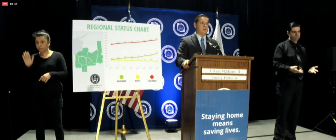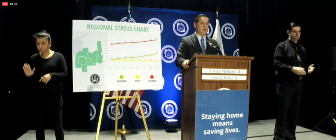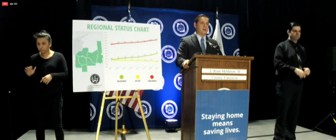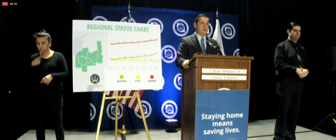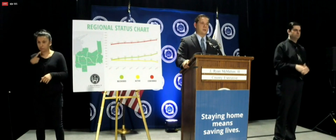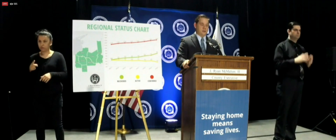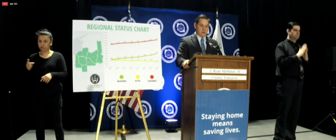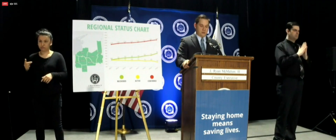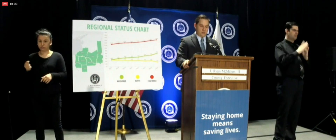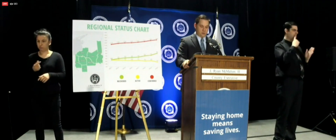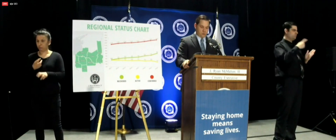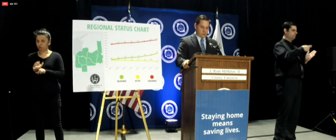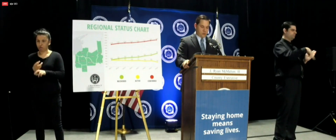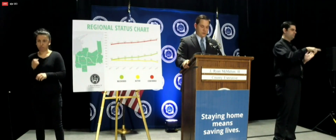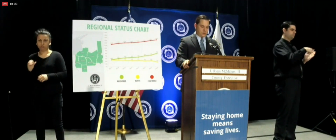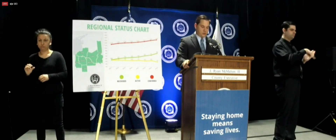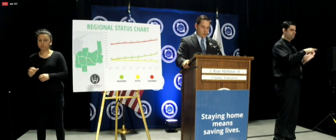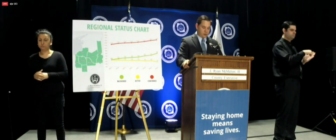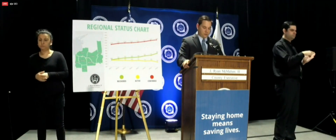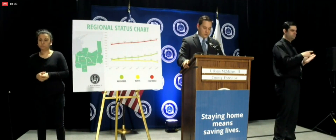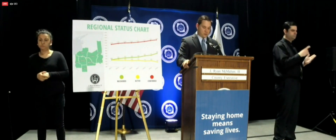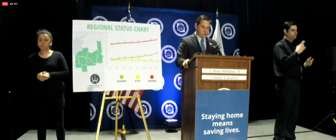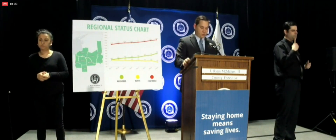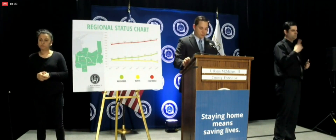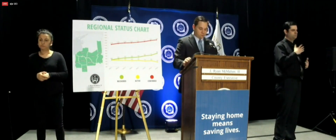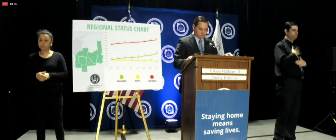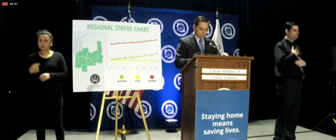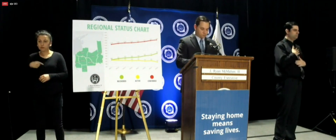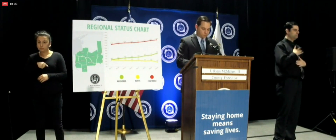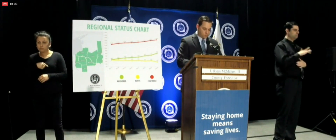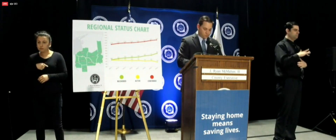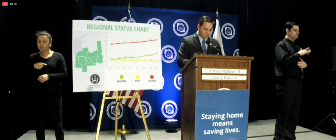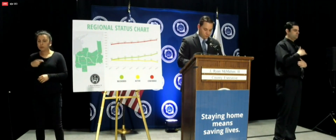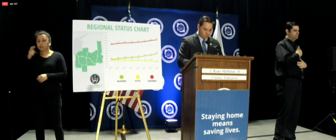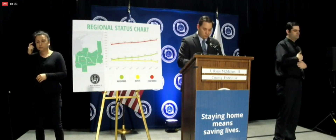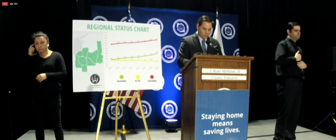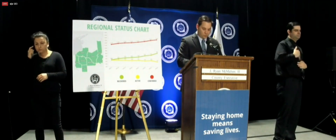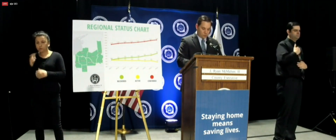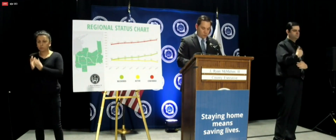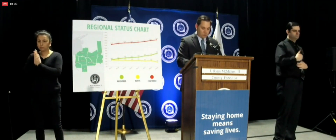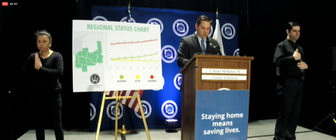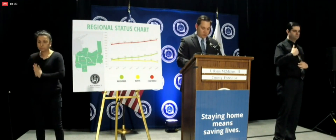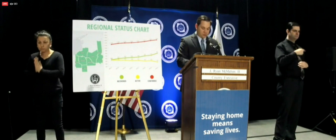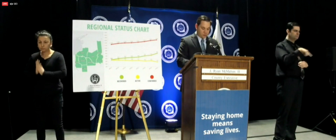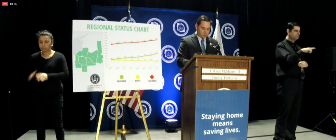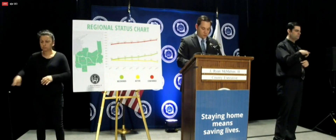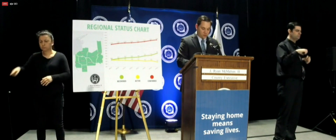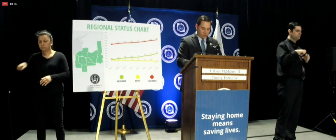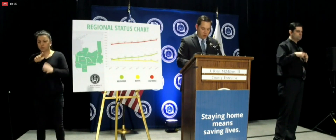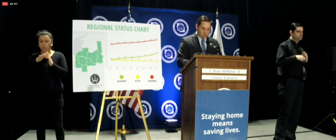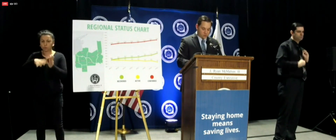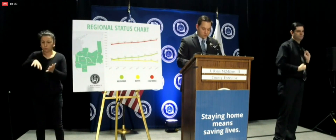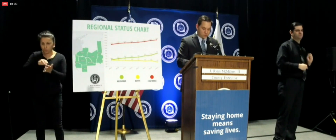CONDITIONS, AND AGAIN, OUR THOUGHTS AND PRAYERS ARE WITH EVERYBODY AND WE CONTINUE TO